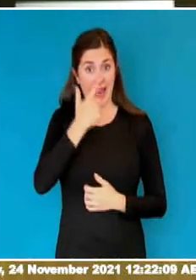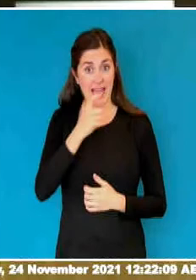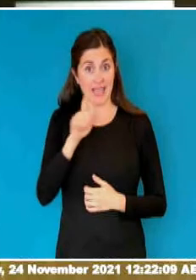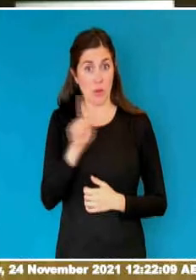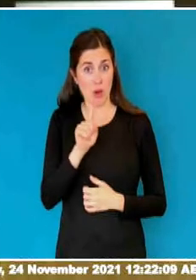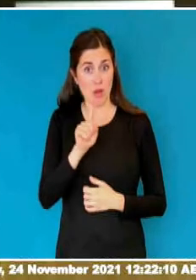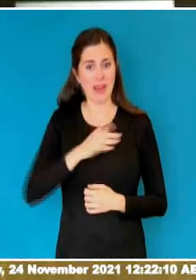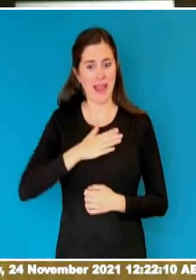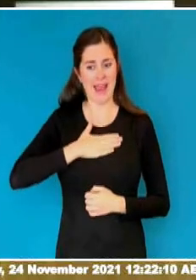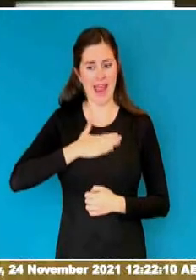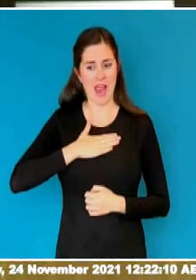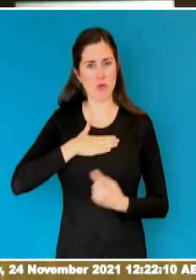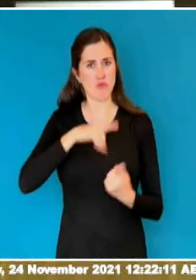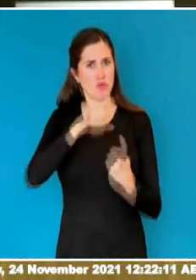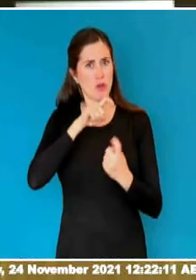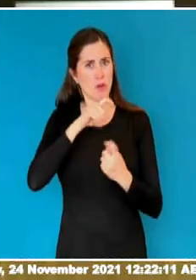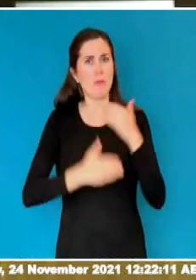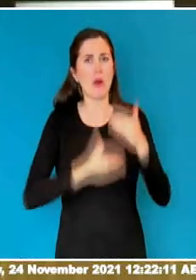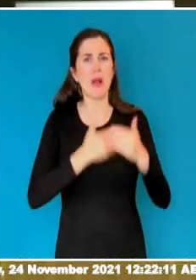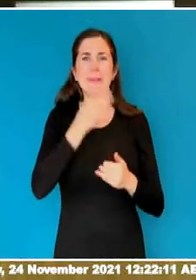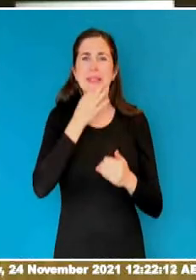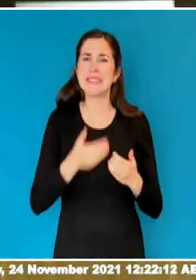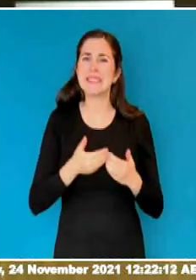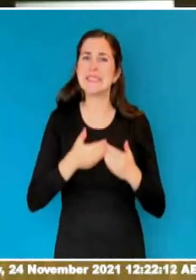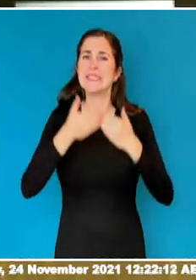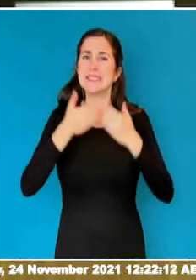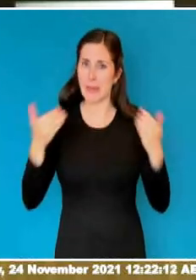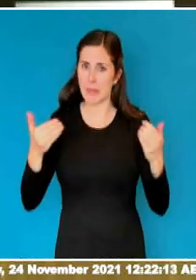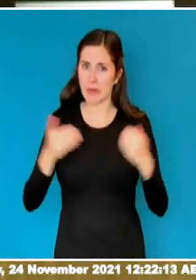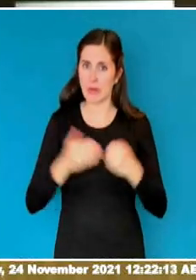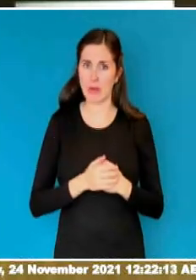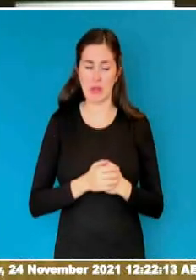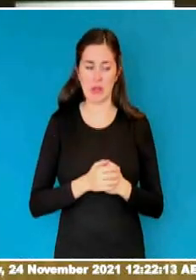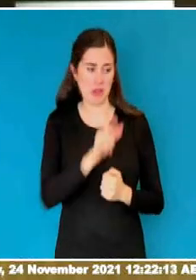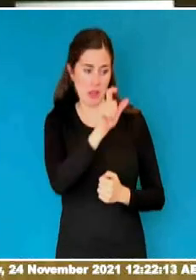recruitment process where you have an individual who is actually in a role then